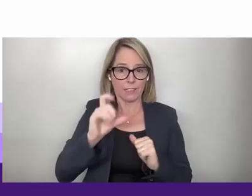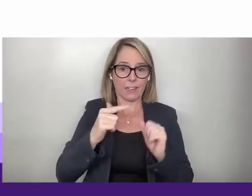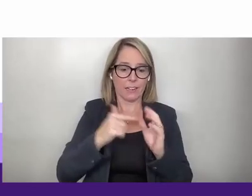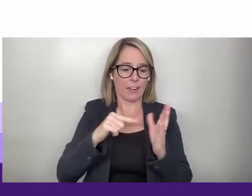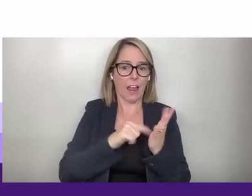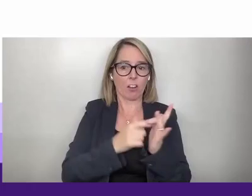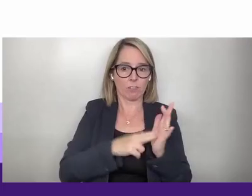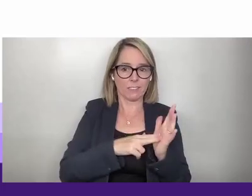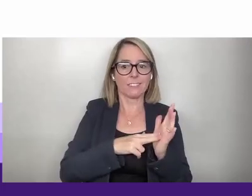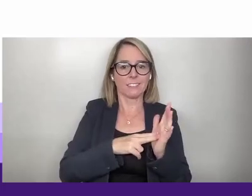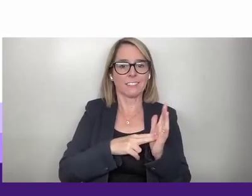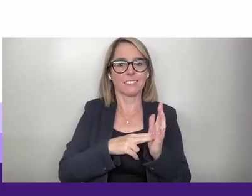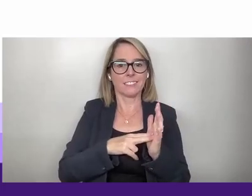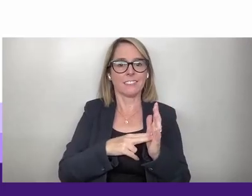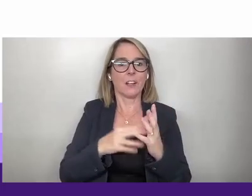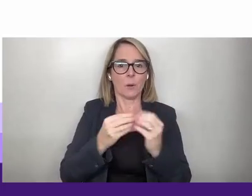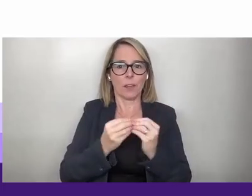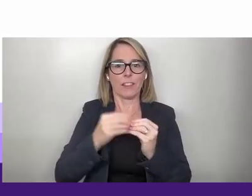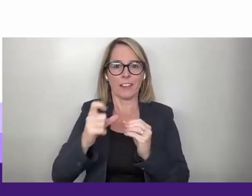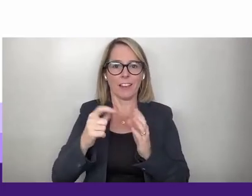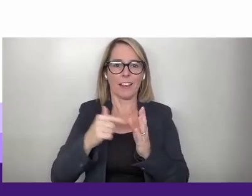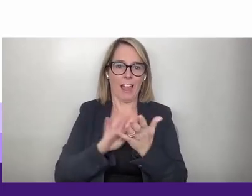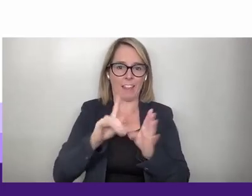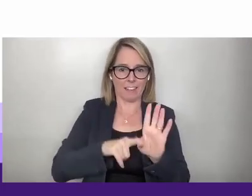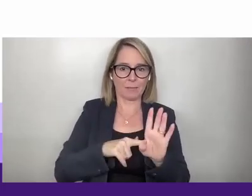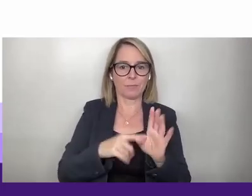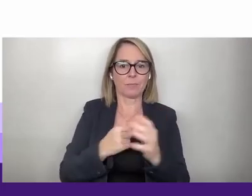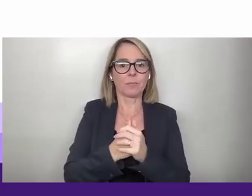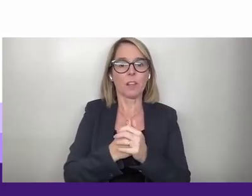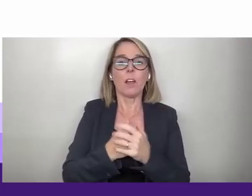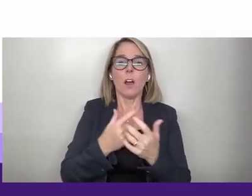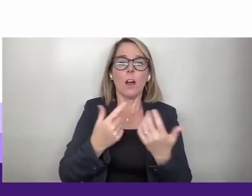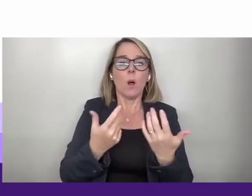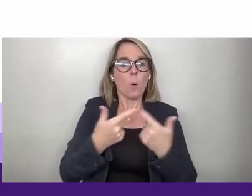Cathy Franklin: In the spirit of reconciliation, QCEIDAH acknowledges the traditional custodians of